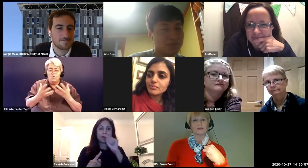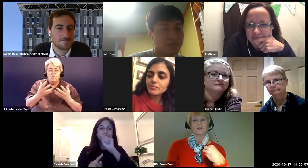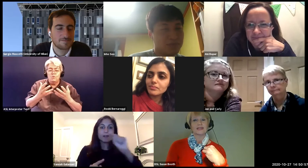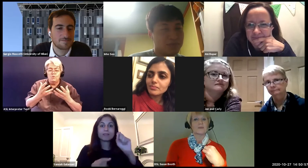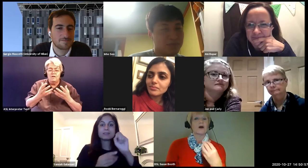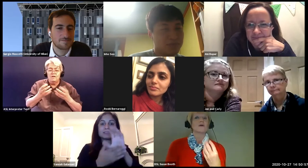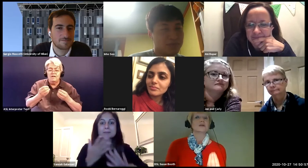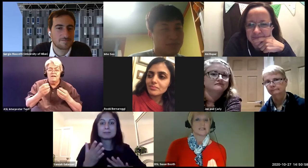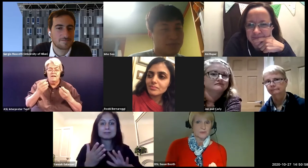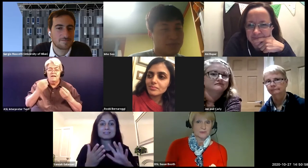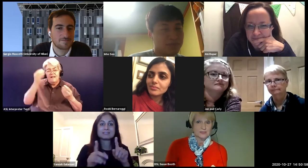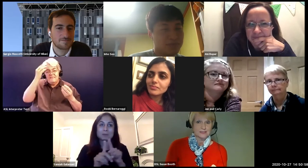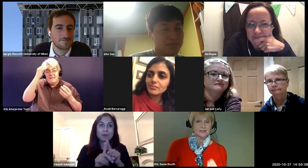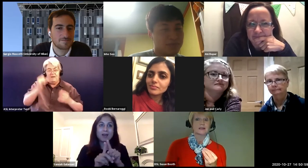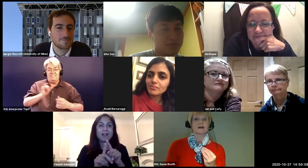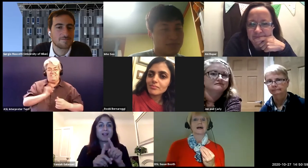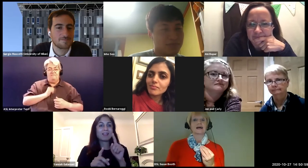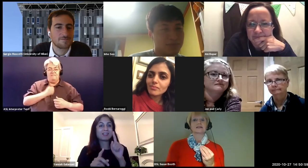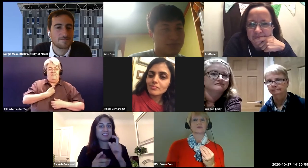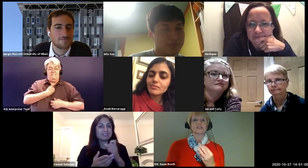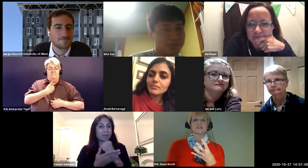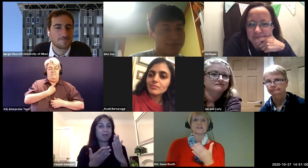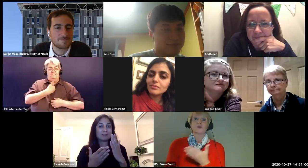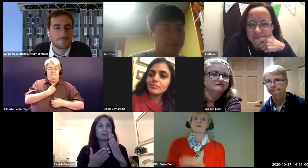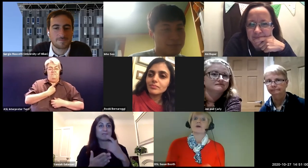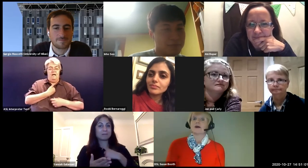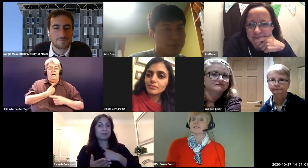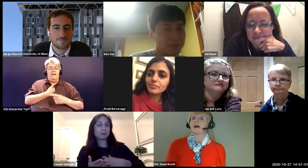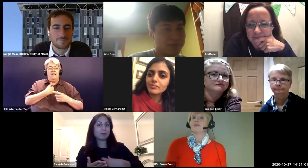thinking about our own experiences and what it does is open our eyes to other